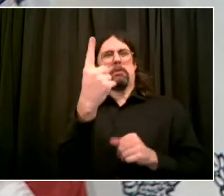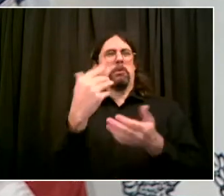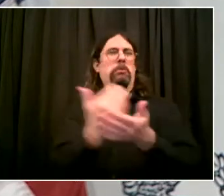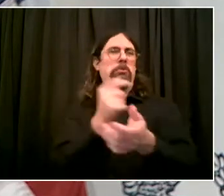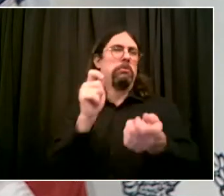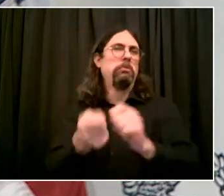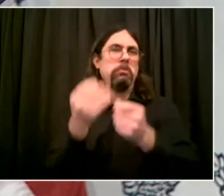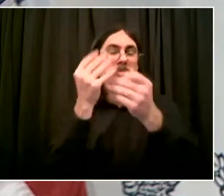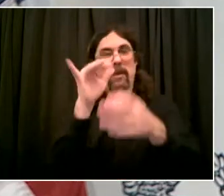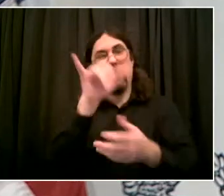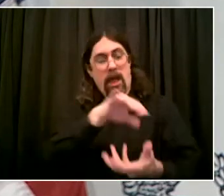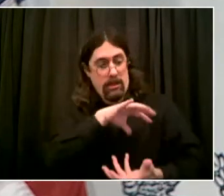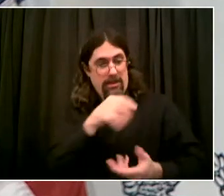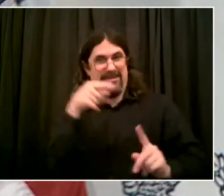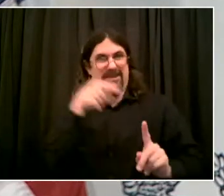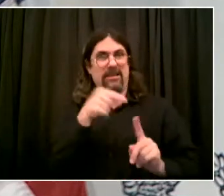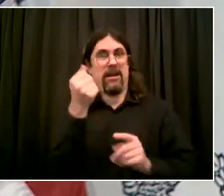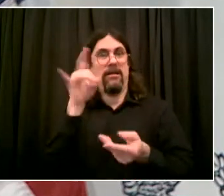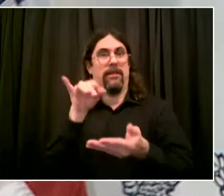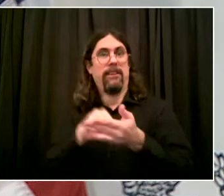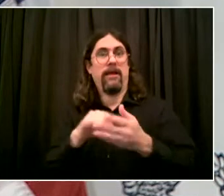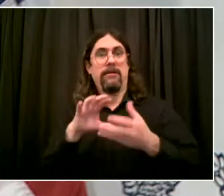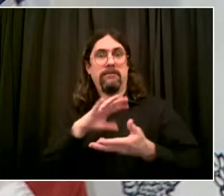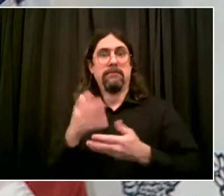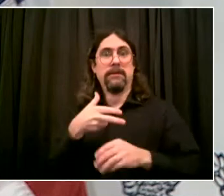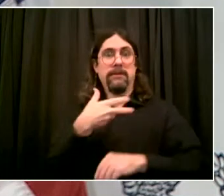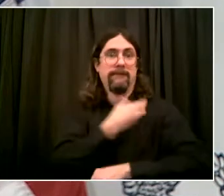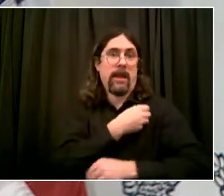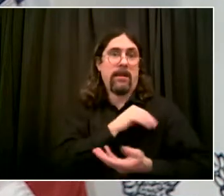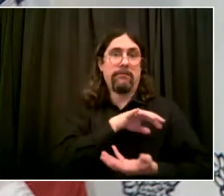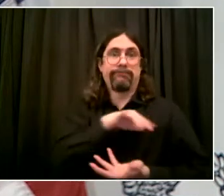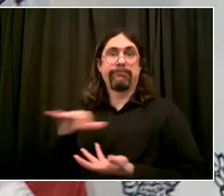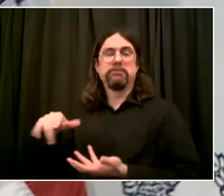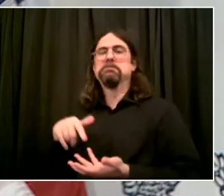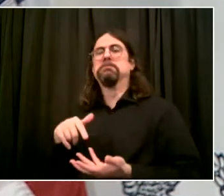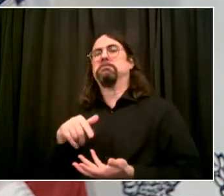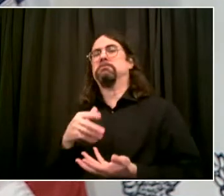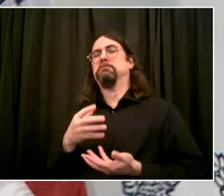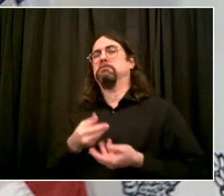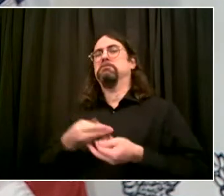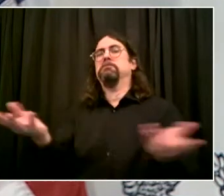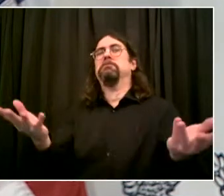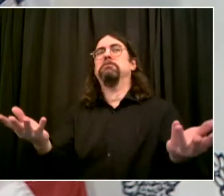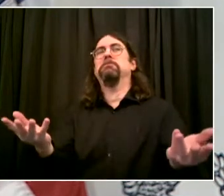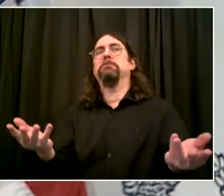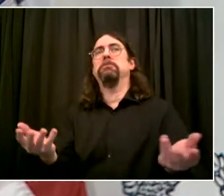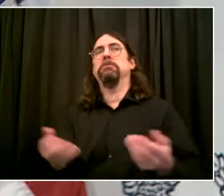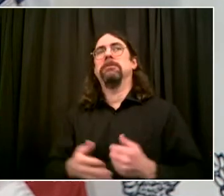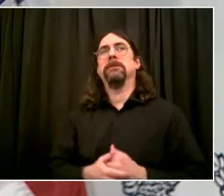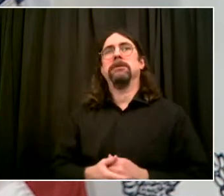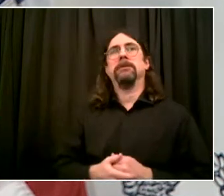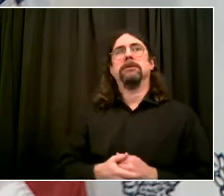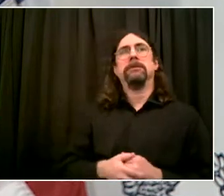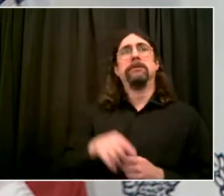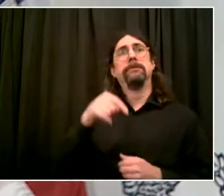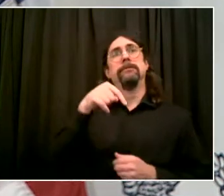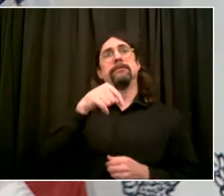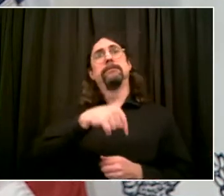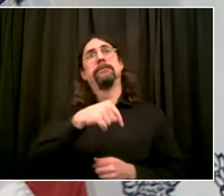DOSES COME INTO PLAY IMMEDIATELY. THAHAK NYOYOU TO TH STATE OF NEW